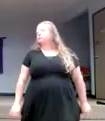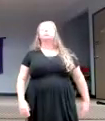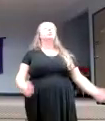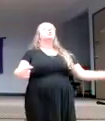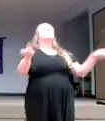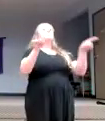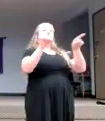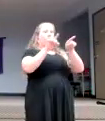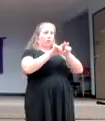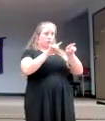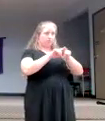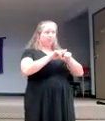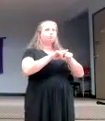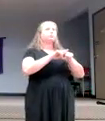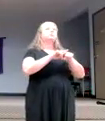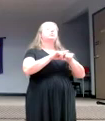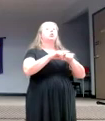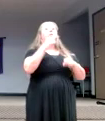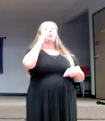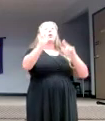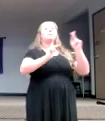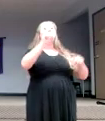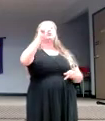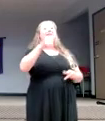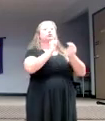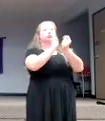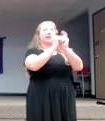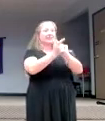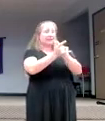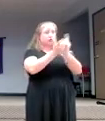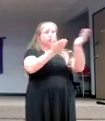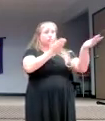Oh, I'm sorry, excuse me. And then also for folks who need translation services, we have